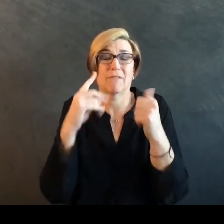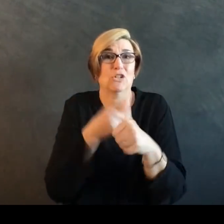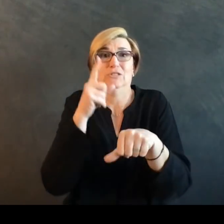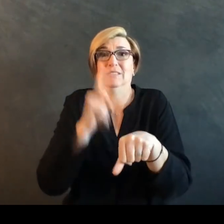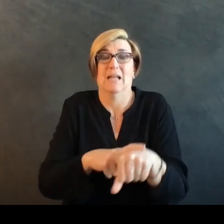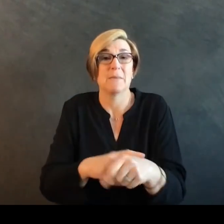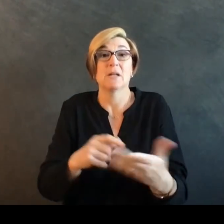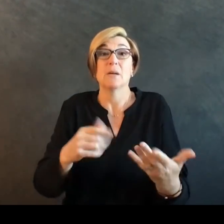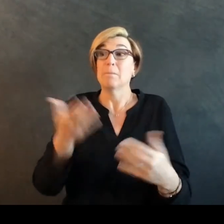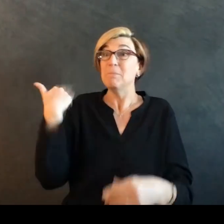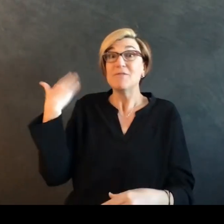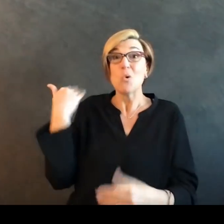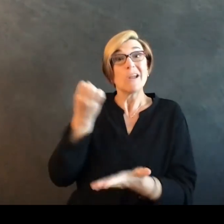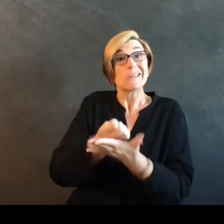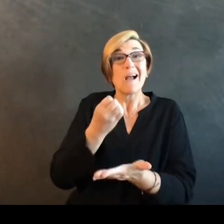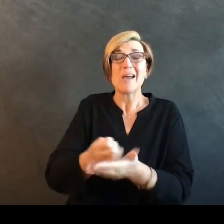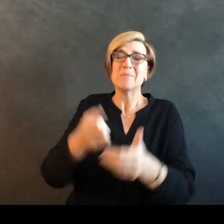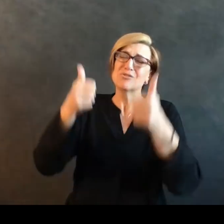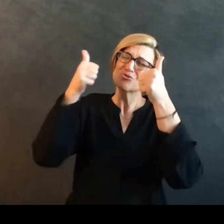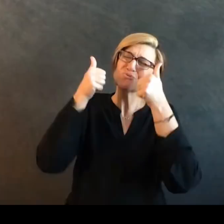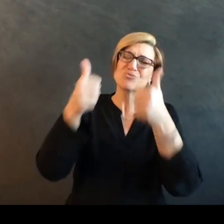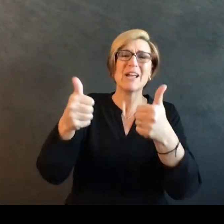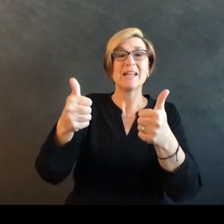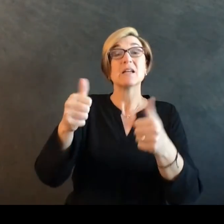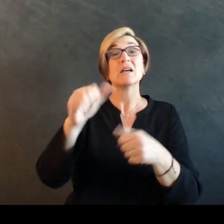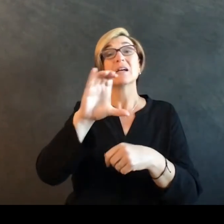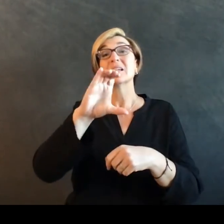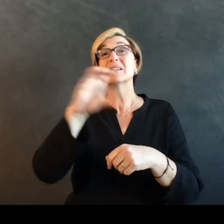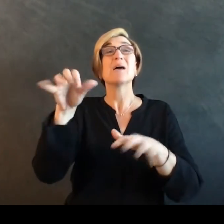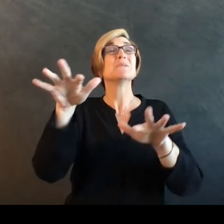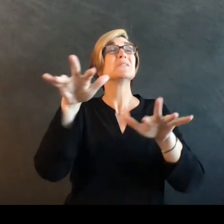great shape there are three ways that Americans are going to be protected for